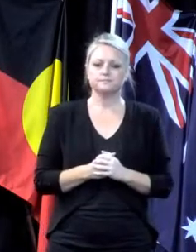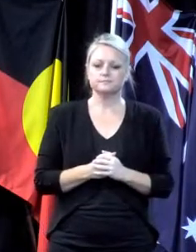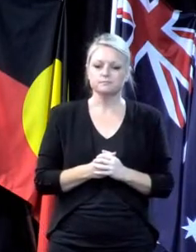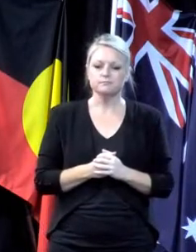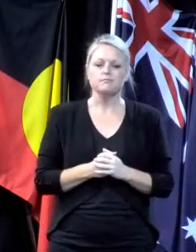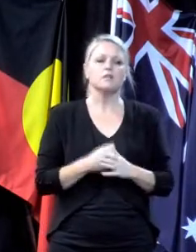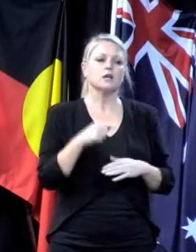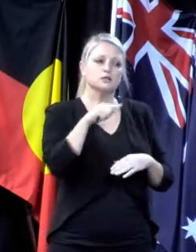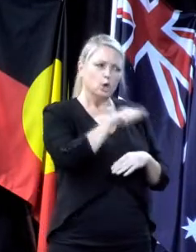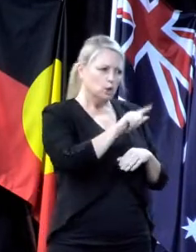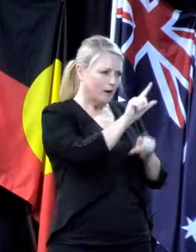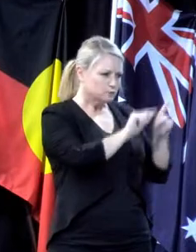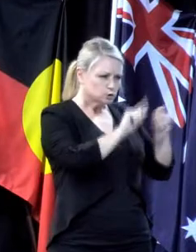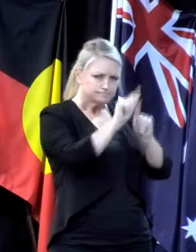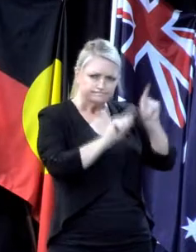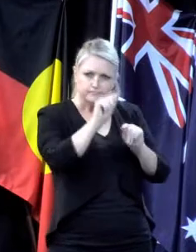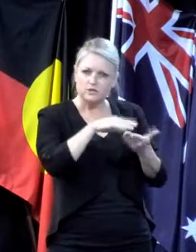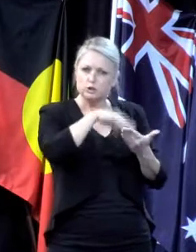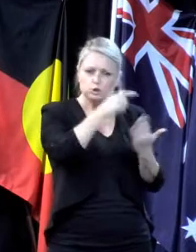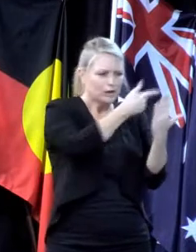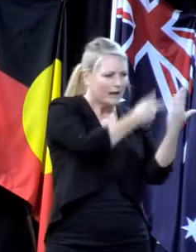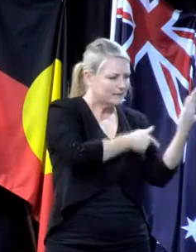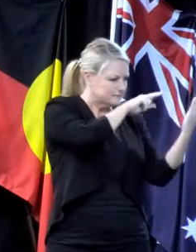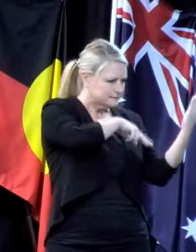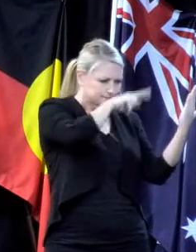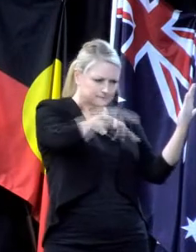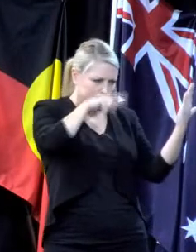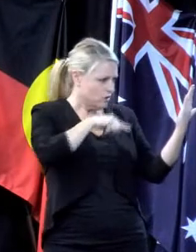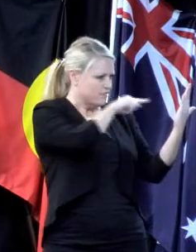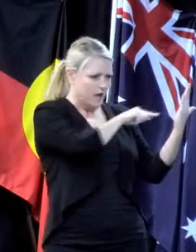therefore, about which classes will be co-taught.